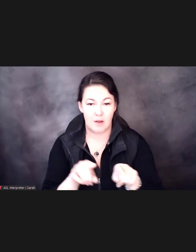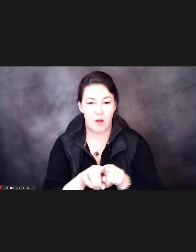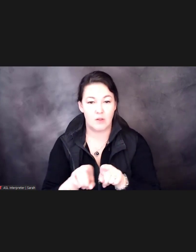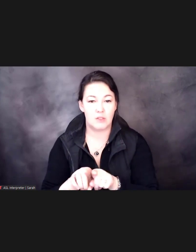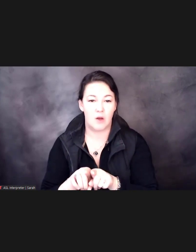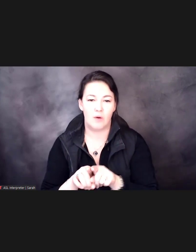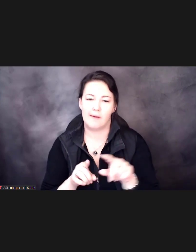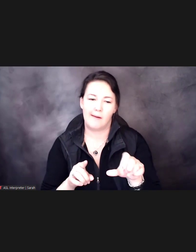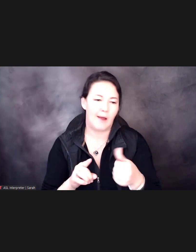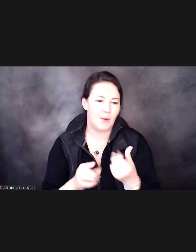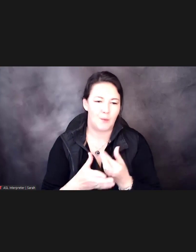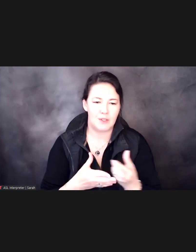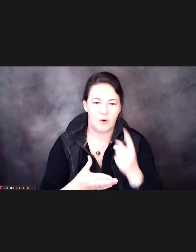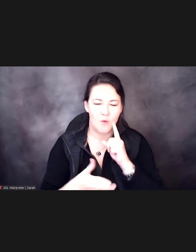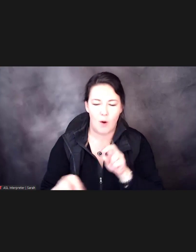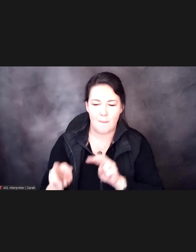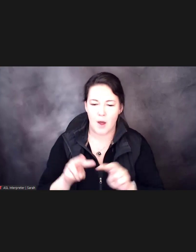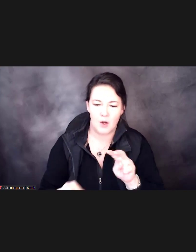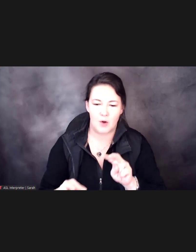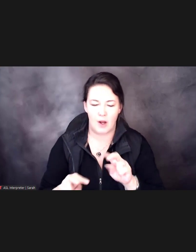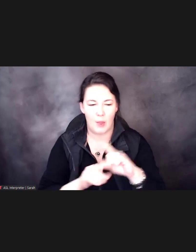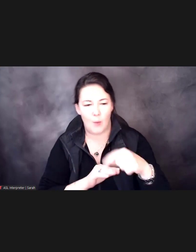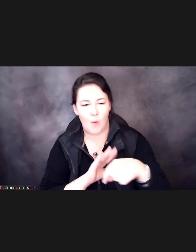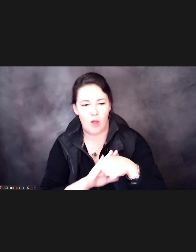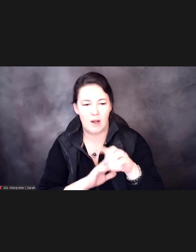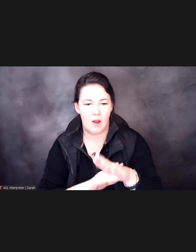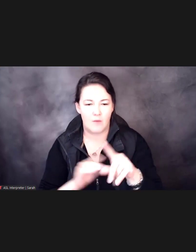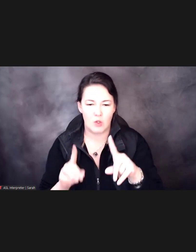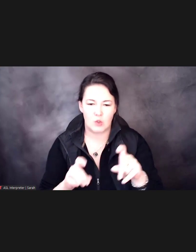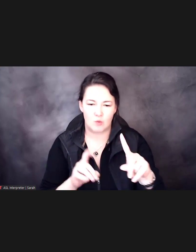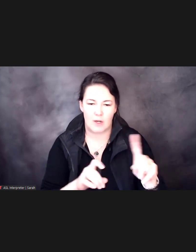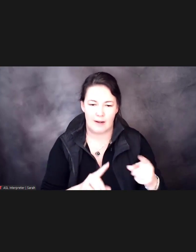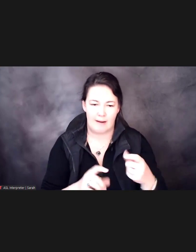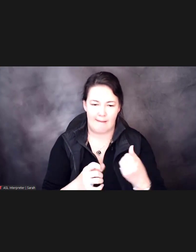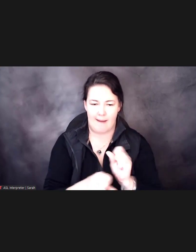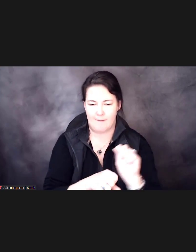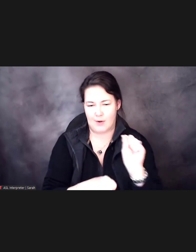for monitoring the quality of your screening efforts. So, have a look at that.